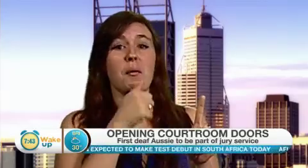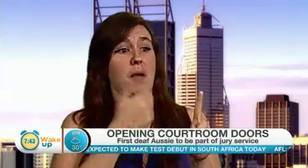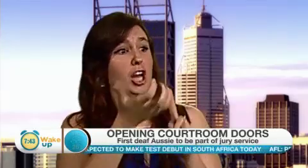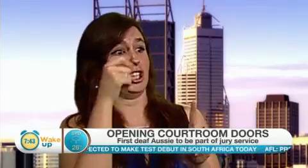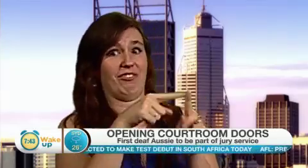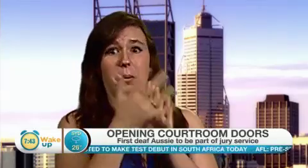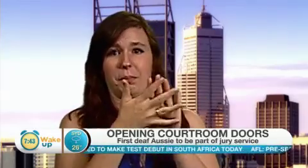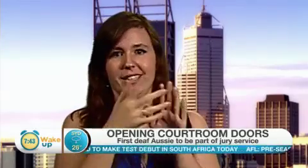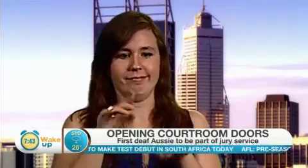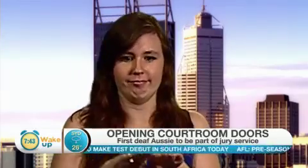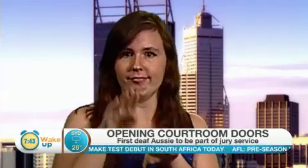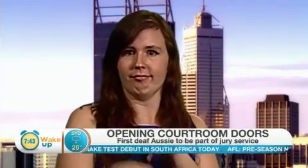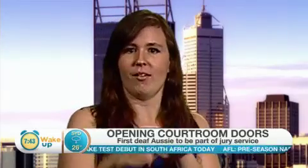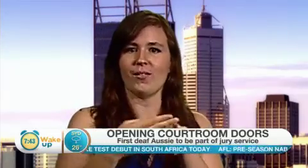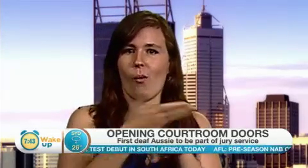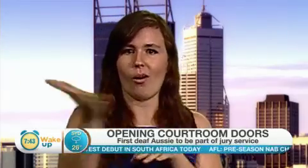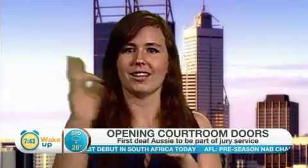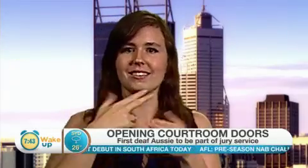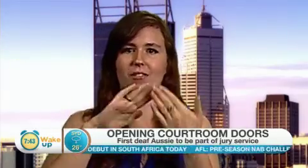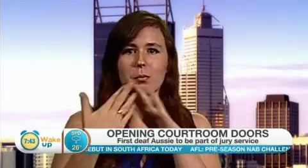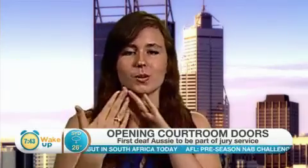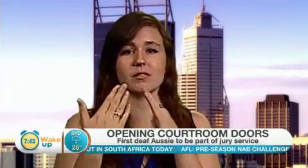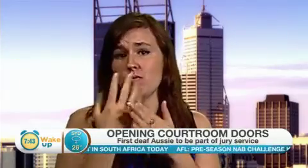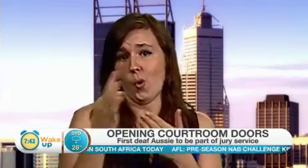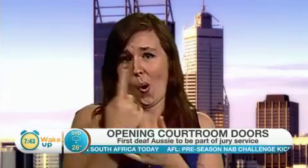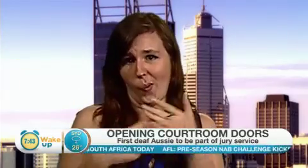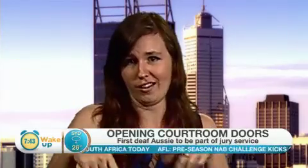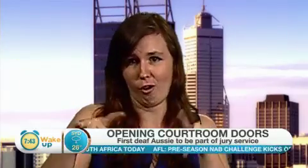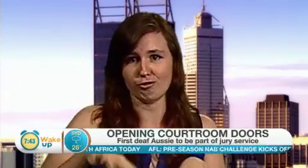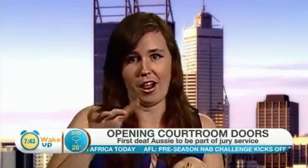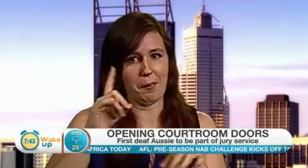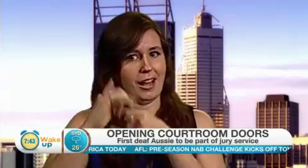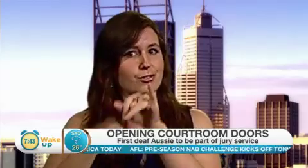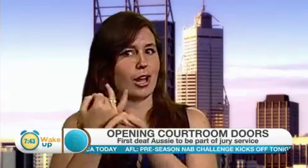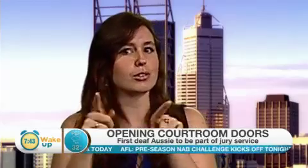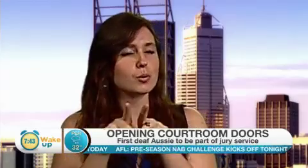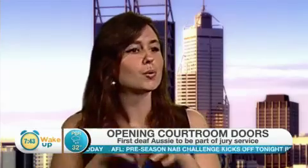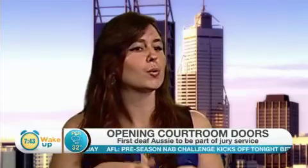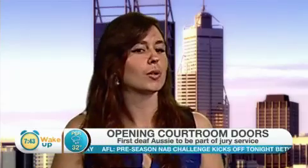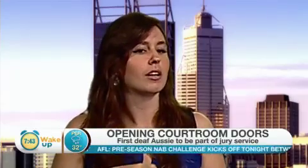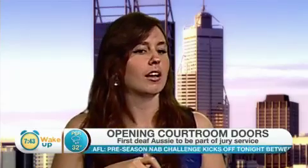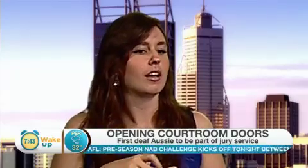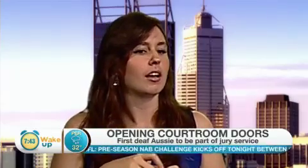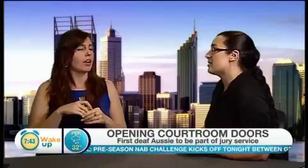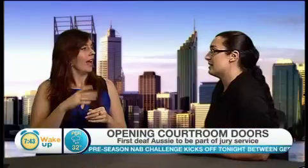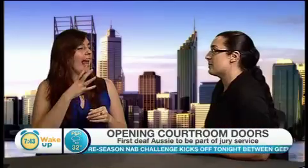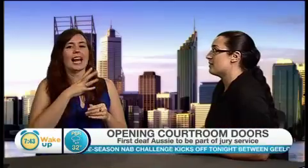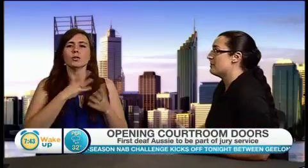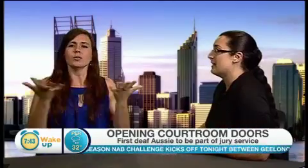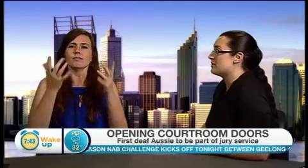very small win just for WA and that is just one step for the rest of the deaf community. And internationally, as well, there are